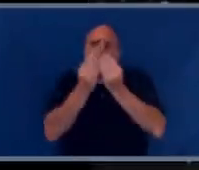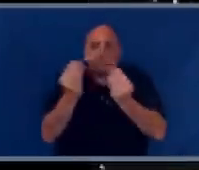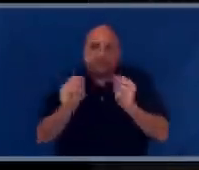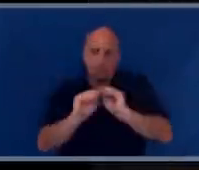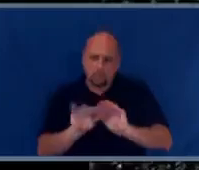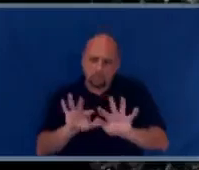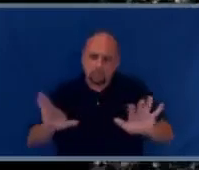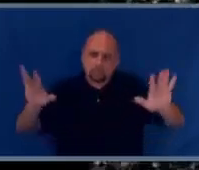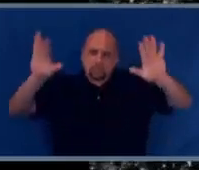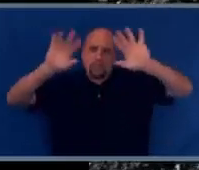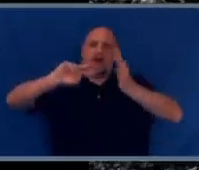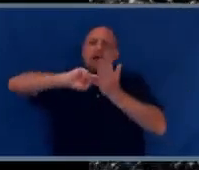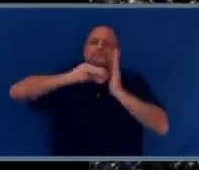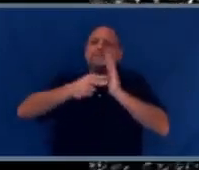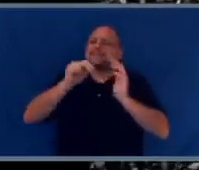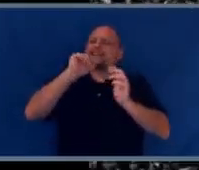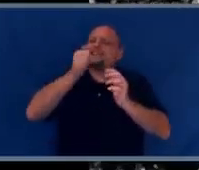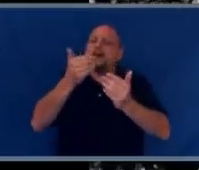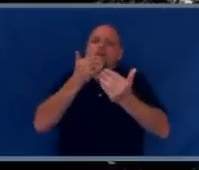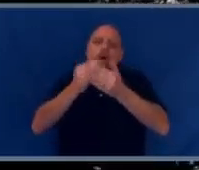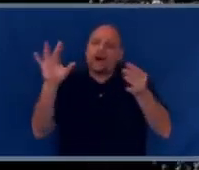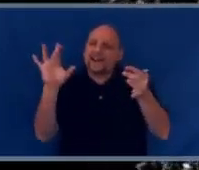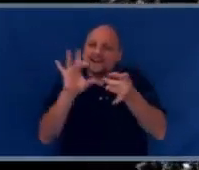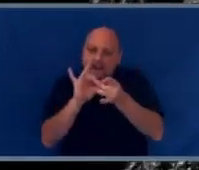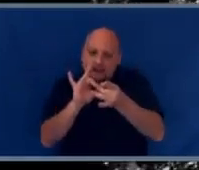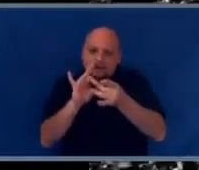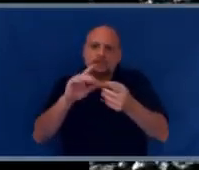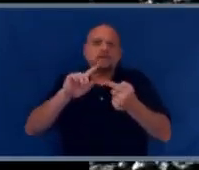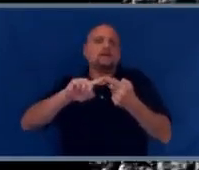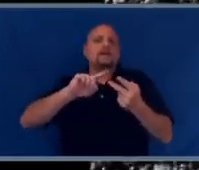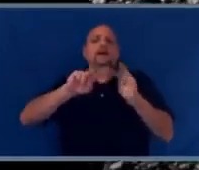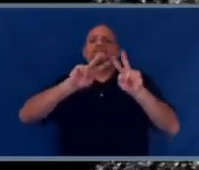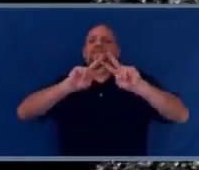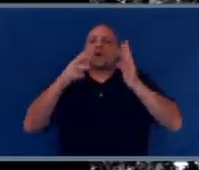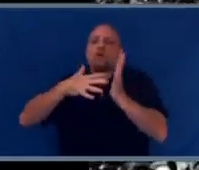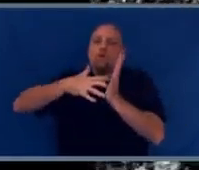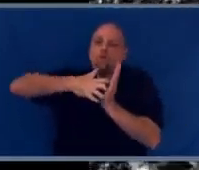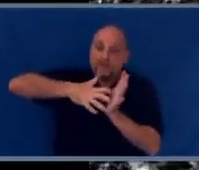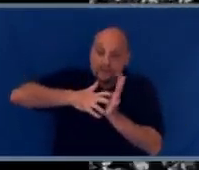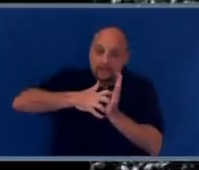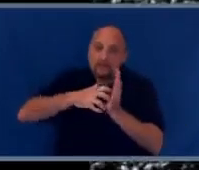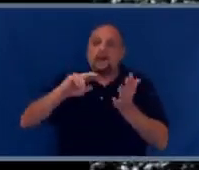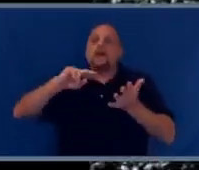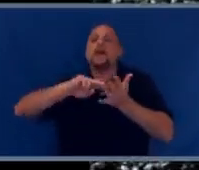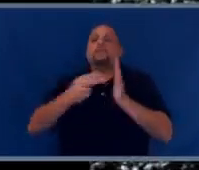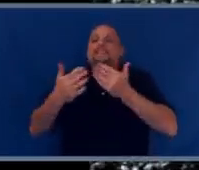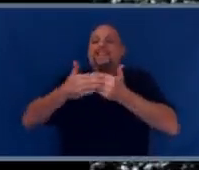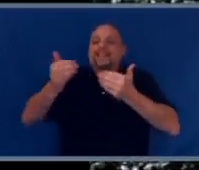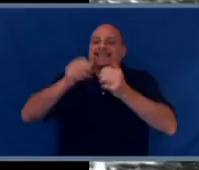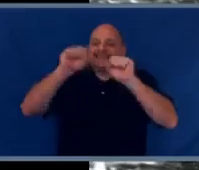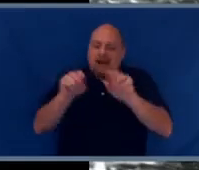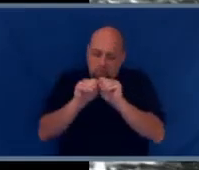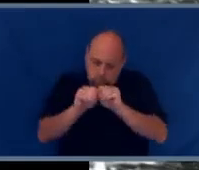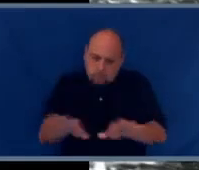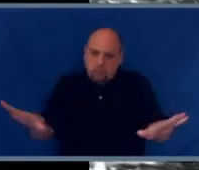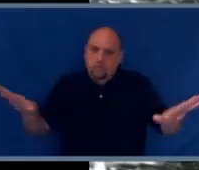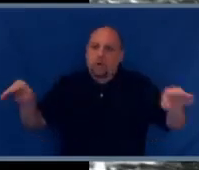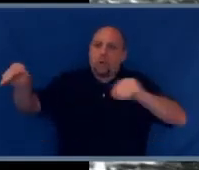AND DOESN'T HAVE A LOT OF COHESION. AND WE MOBILIZE AND POTENTIALLY